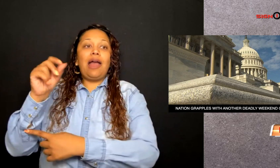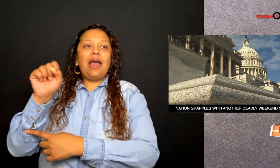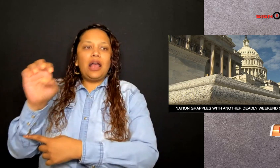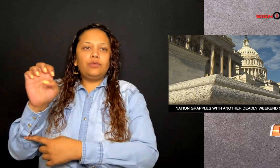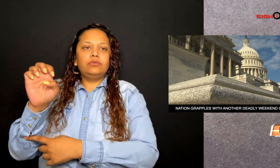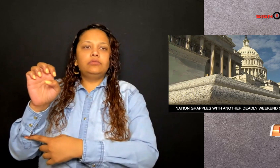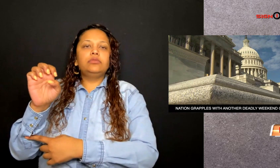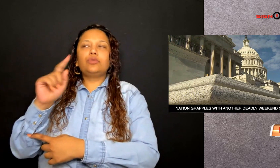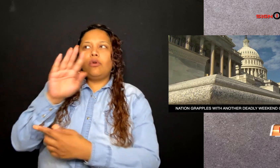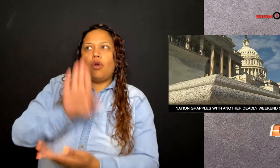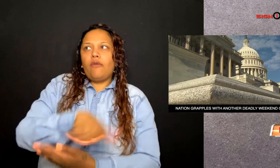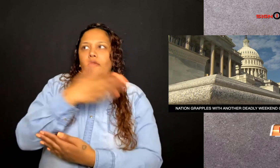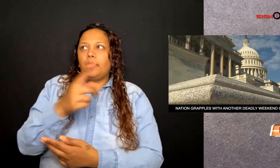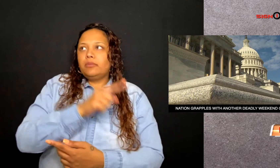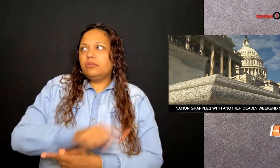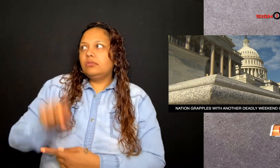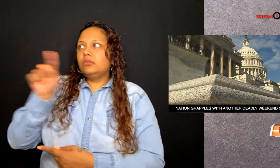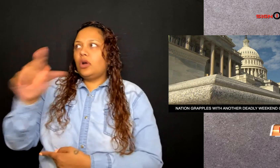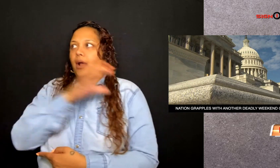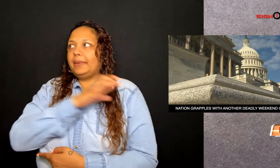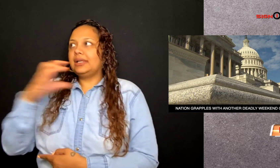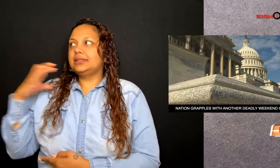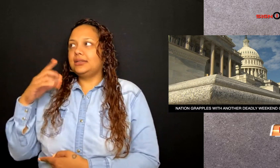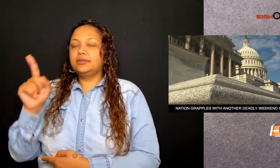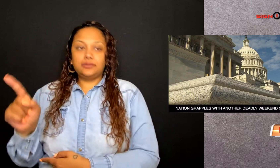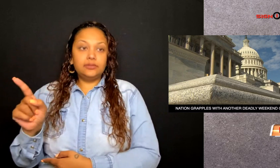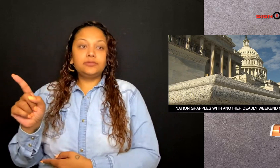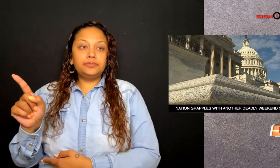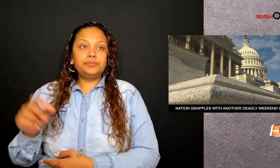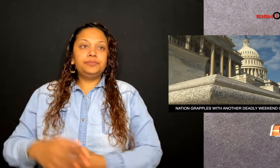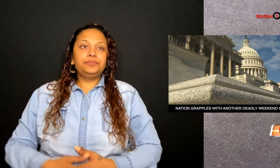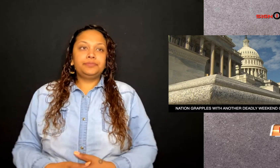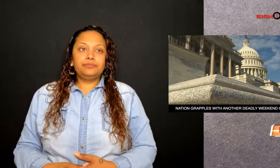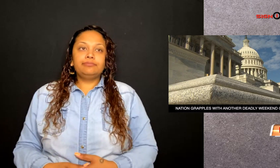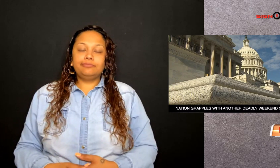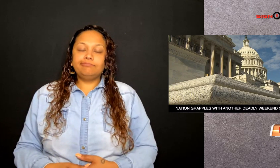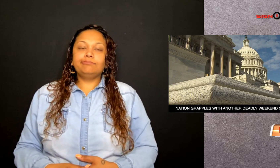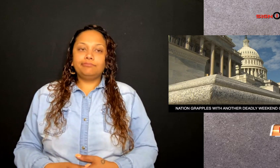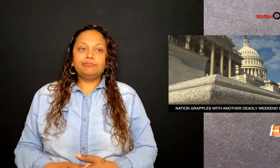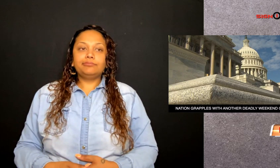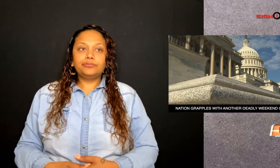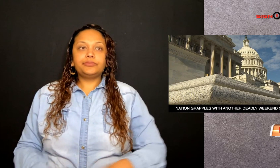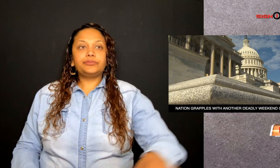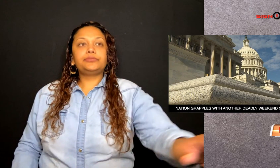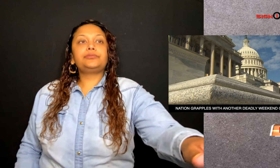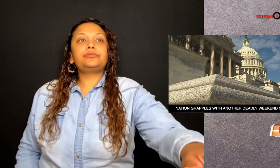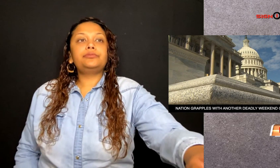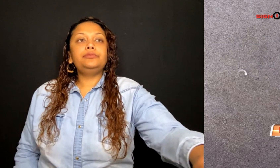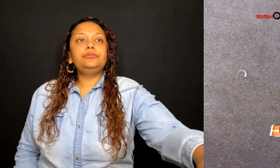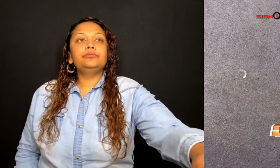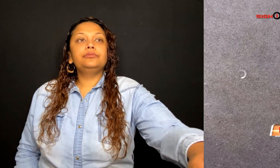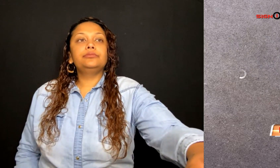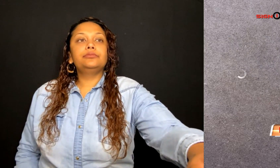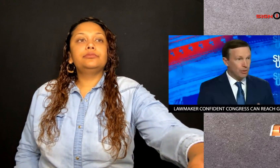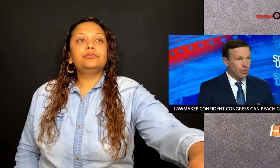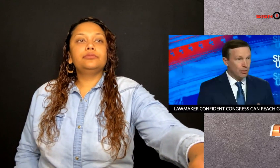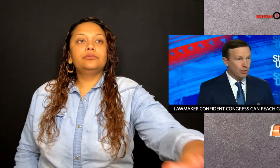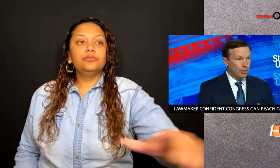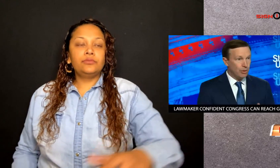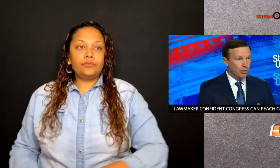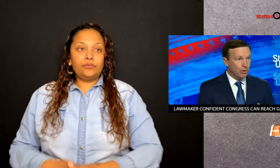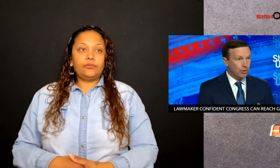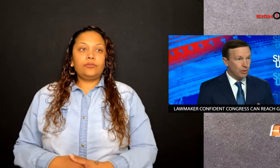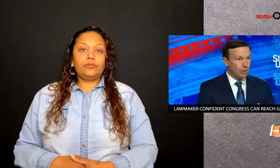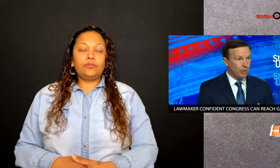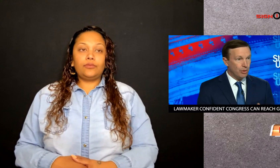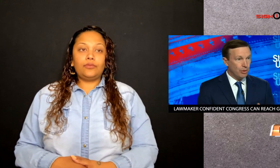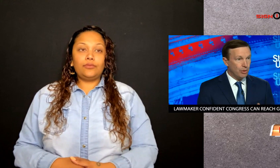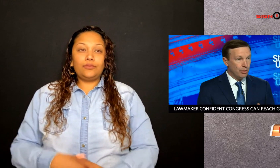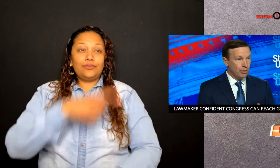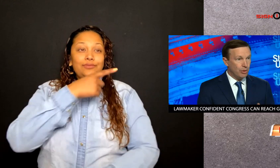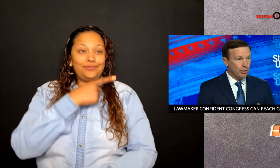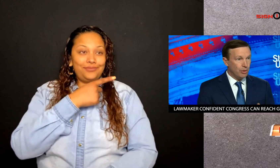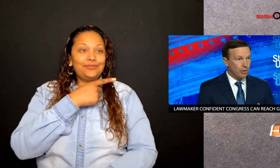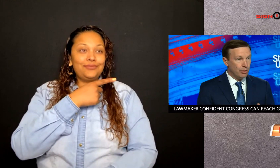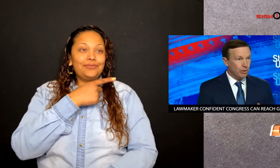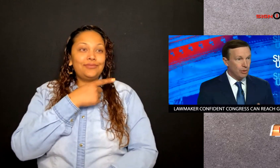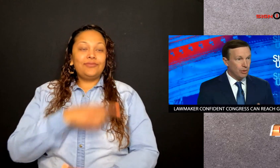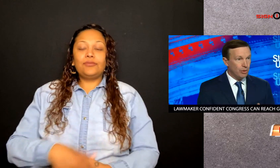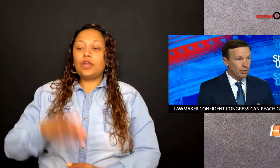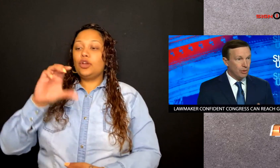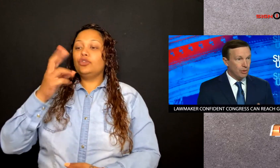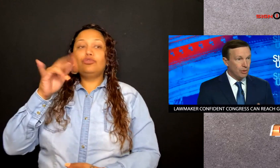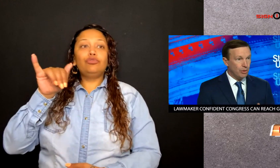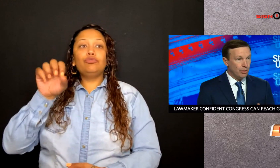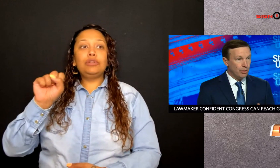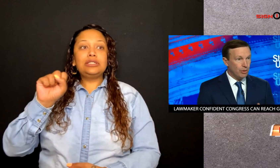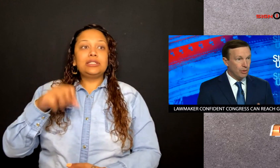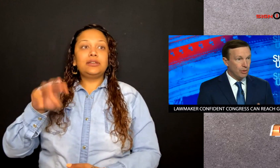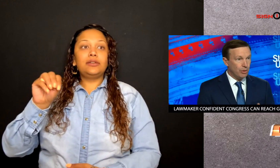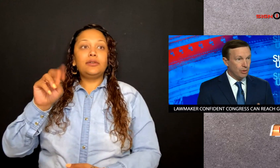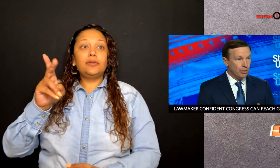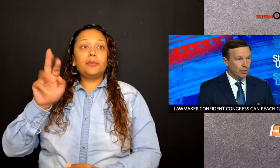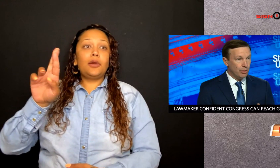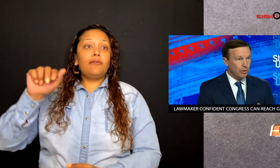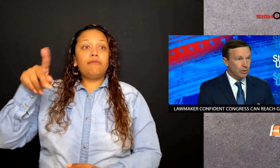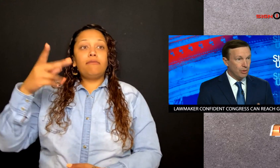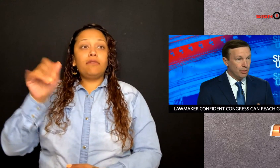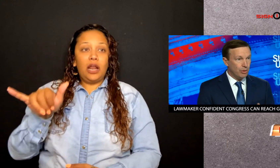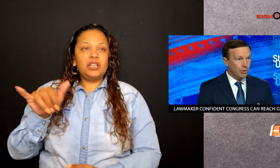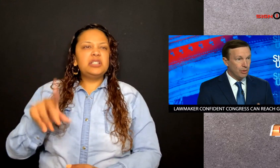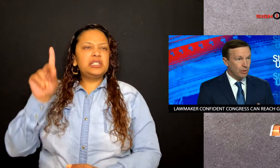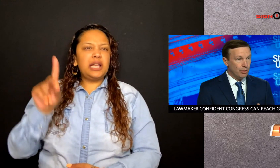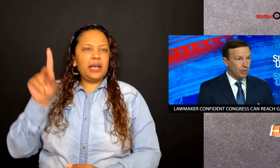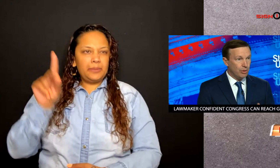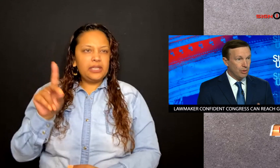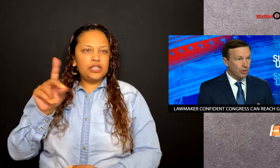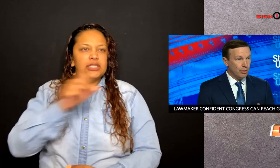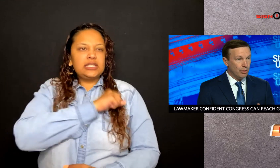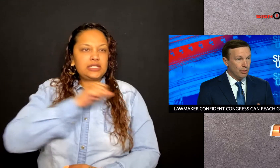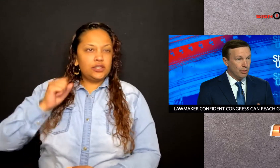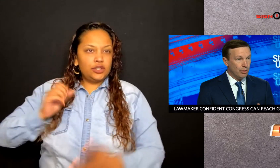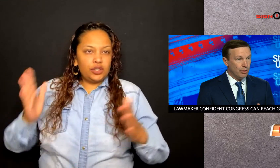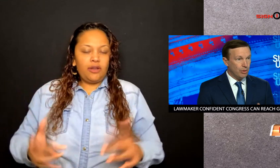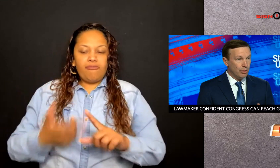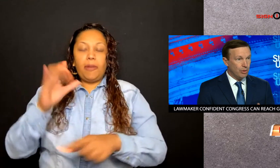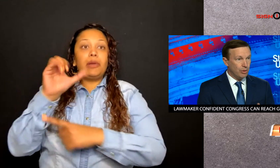are expected to testify before the House oversight committee